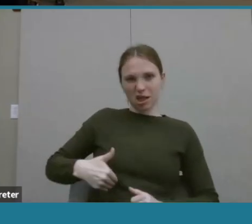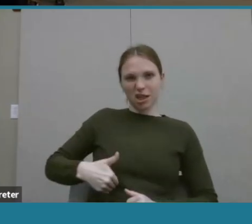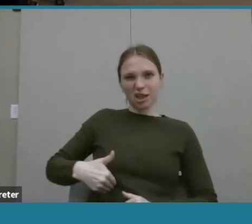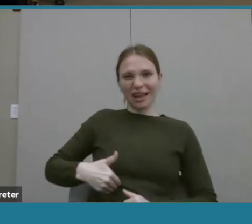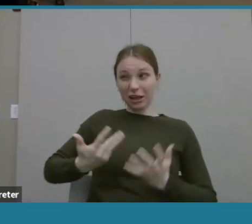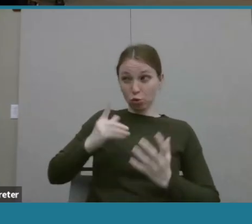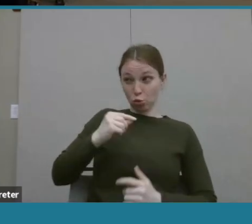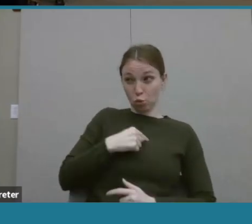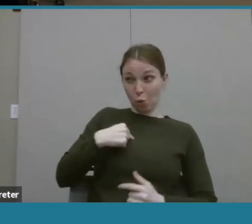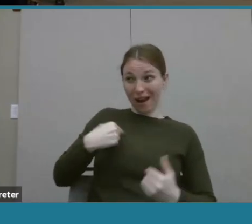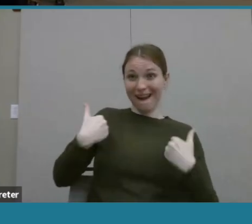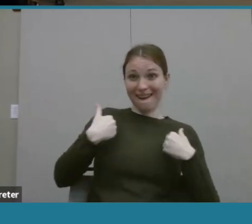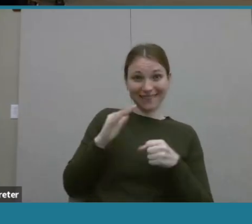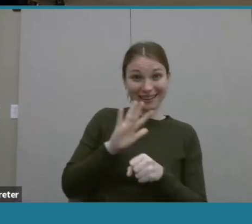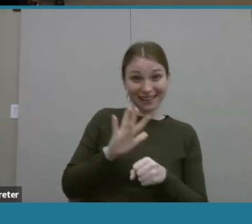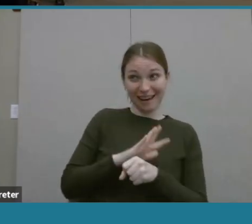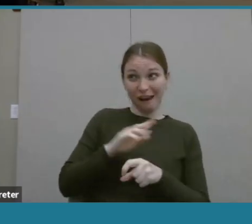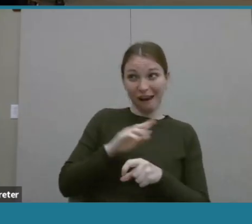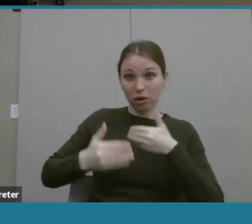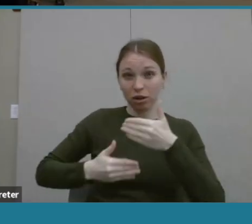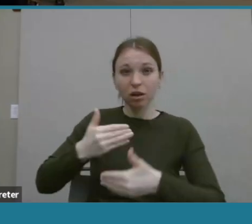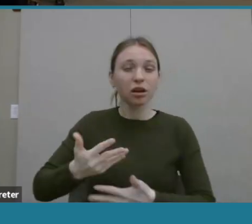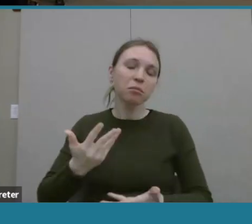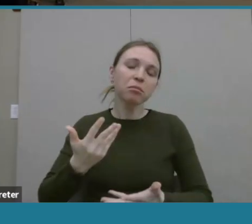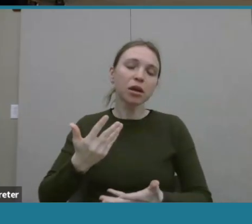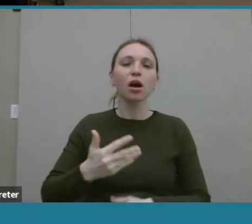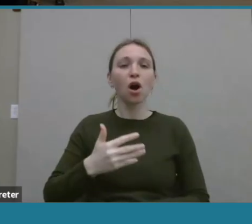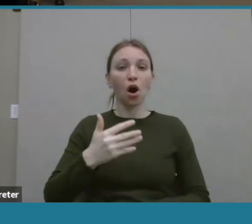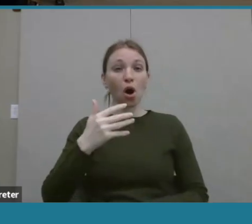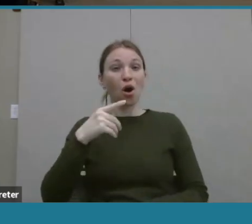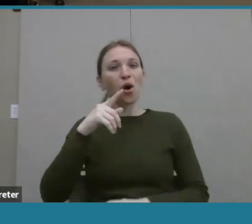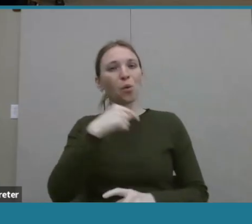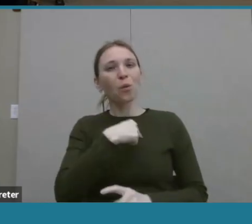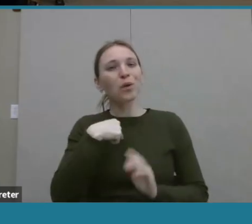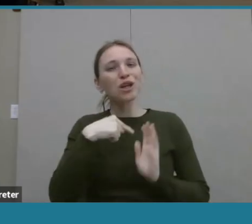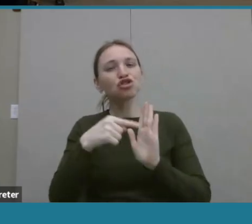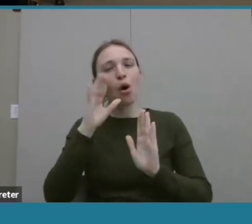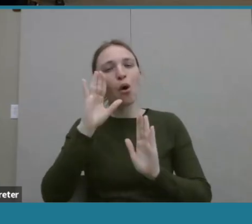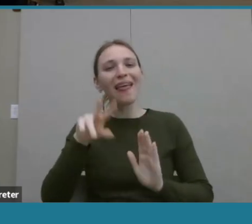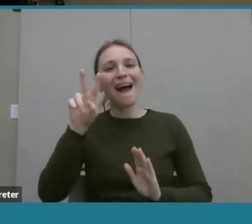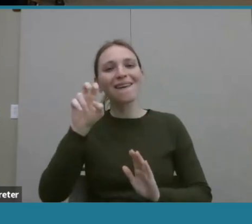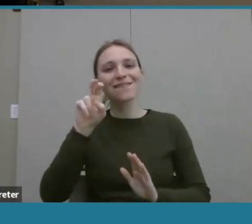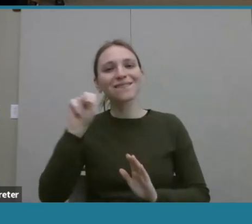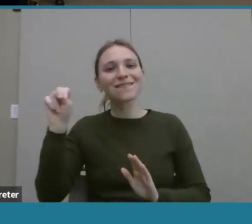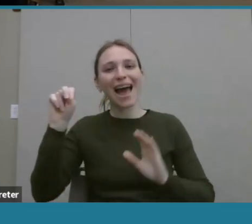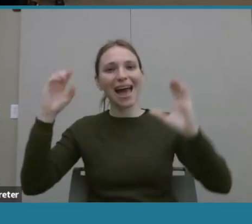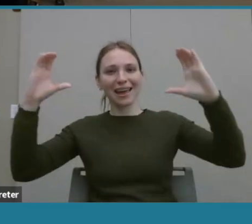Bill showed the, the Venn diagram. When we decided what to build, we focused on that inside of the Venn diagram